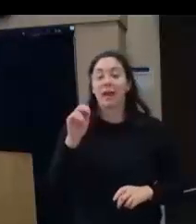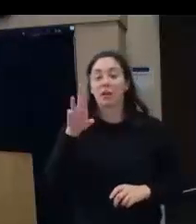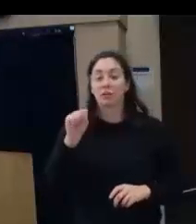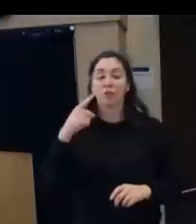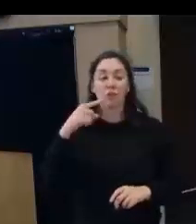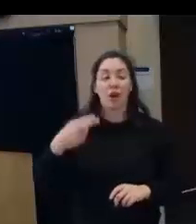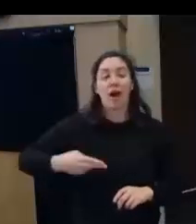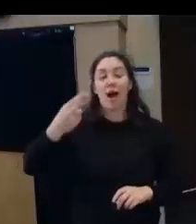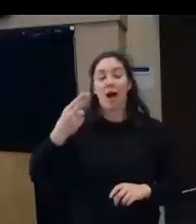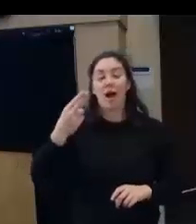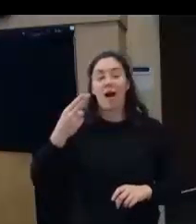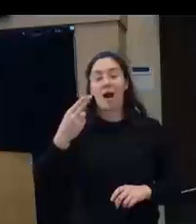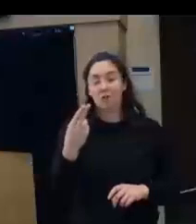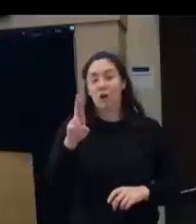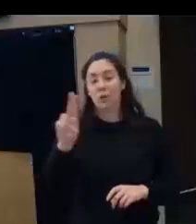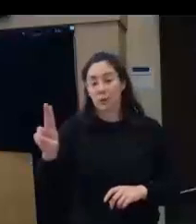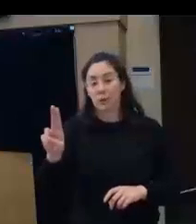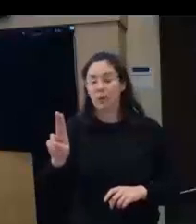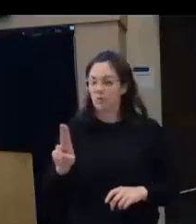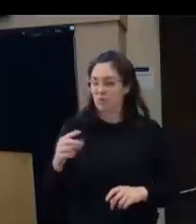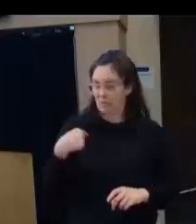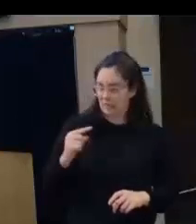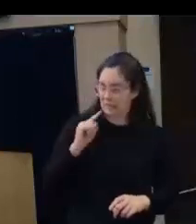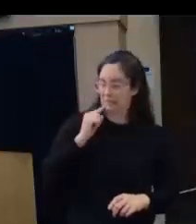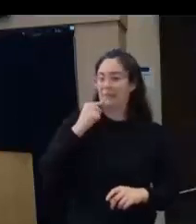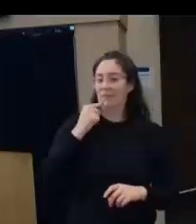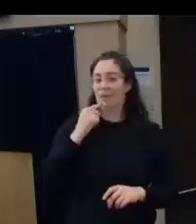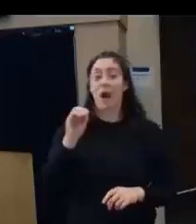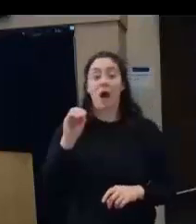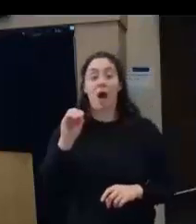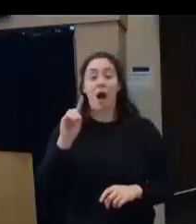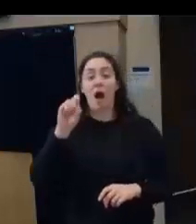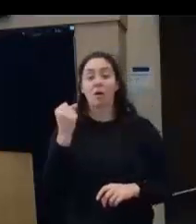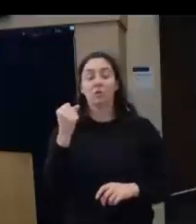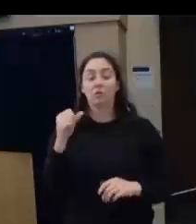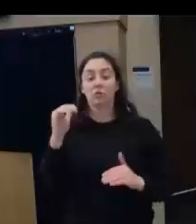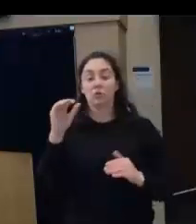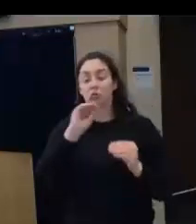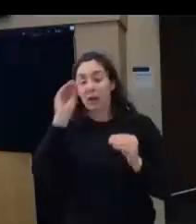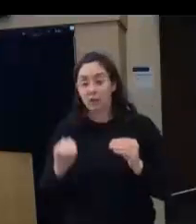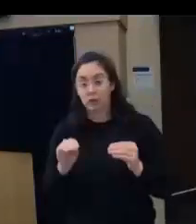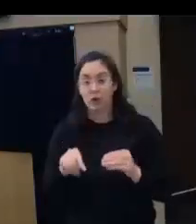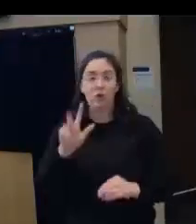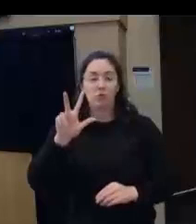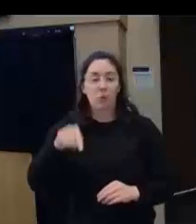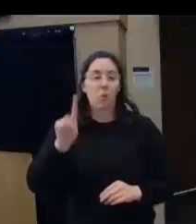depression is emerged significant with an odds ratio of 3.1 and so we don't have a lot of data